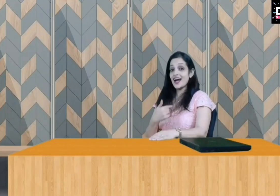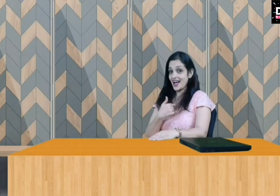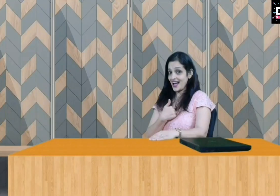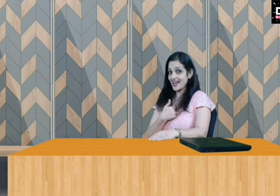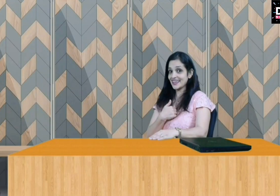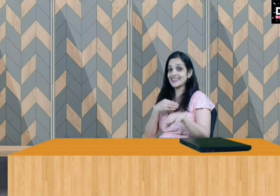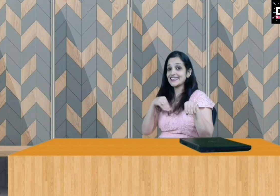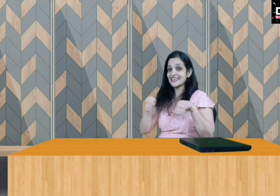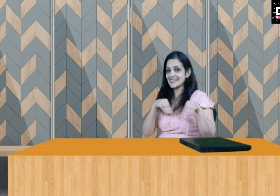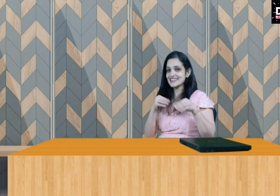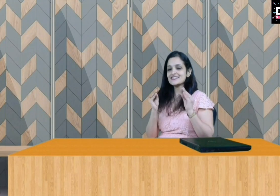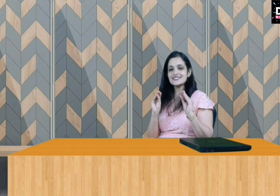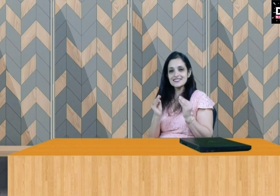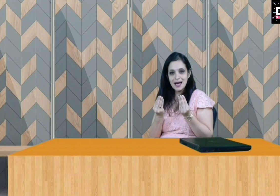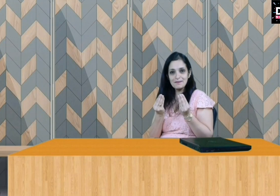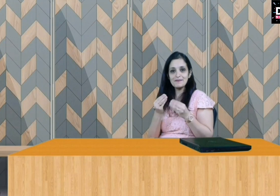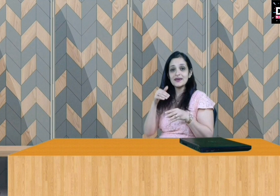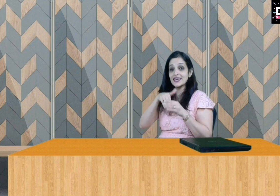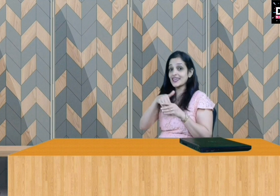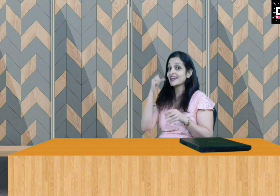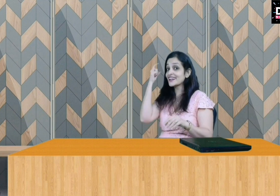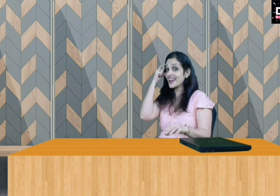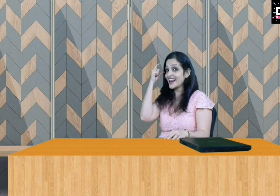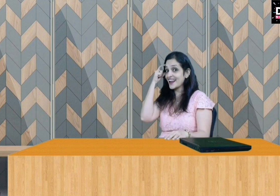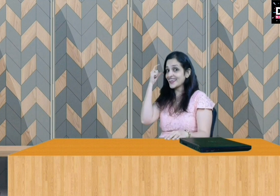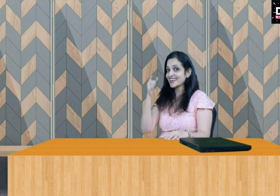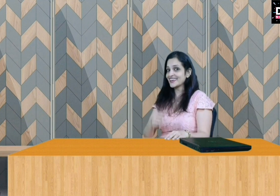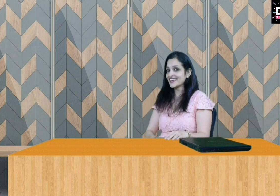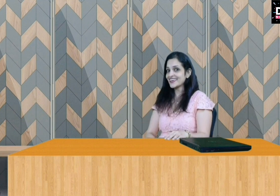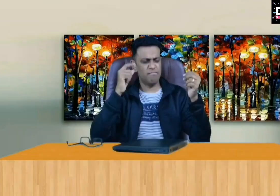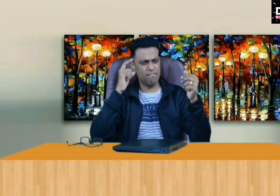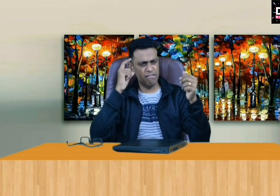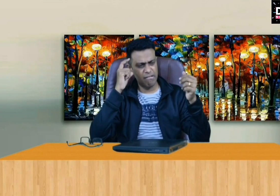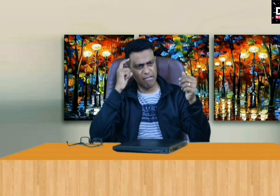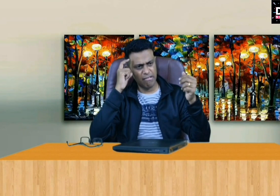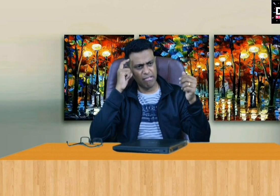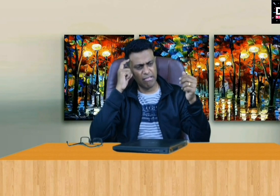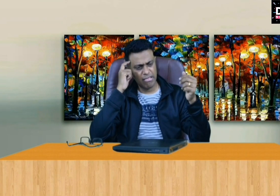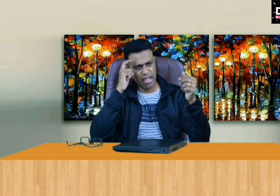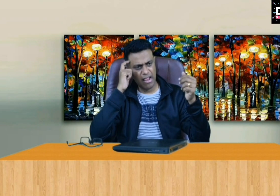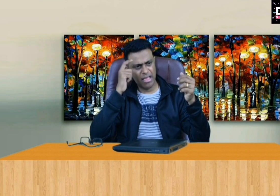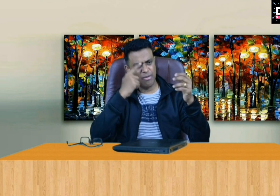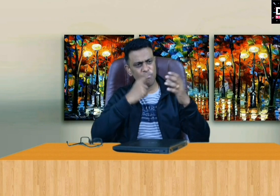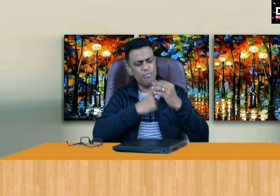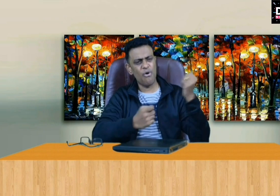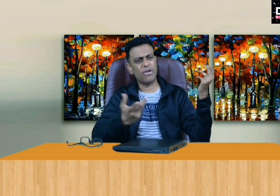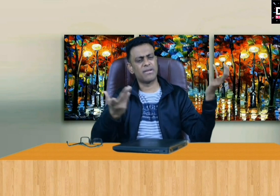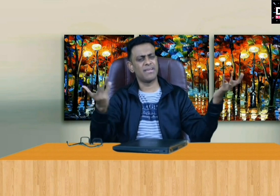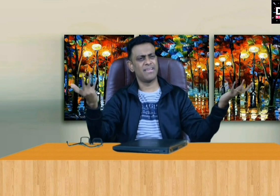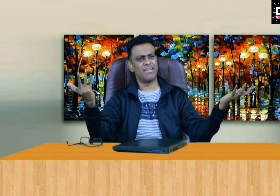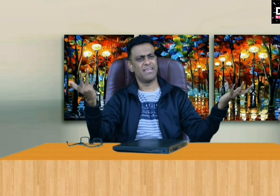I did some in Delhi Delhi, What?